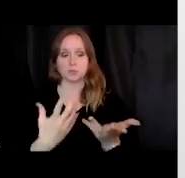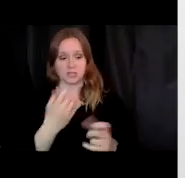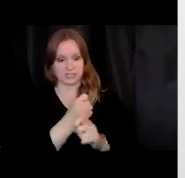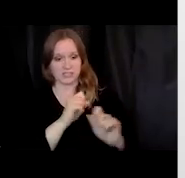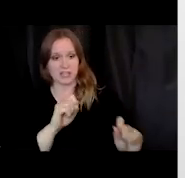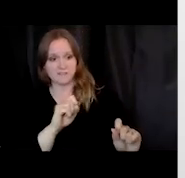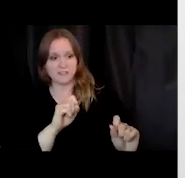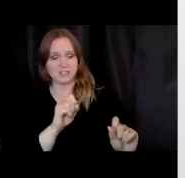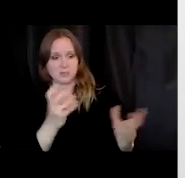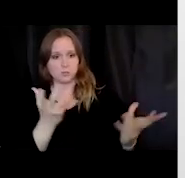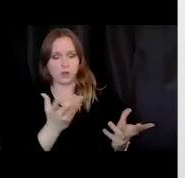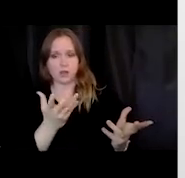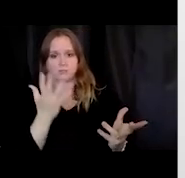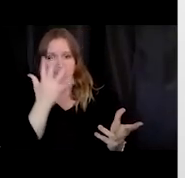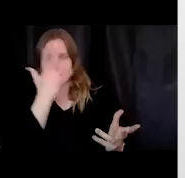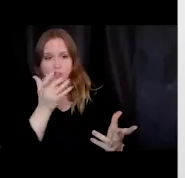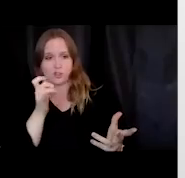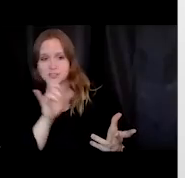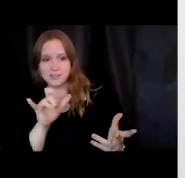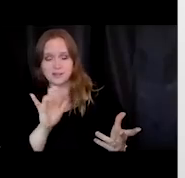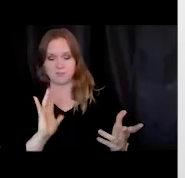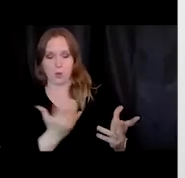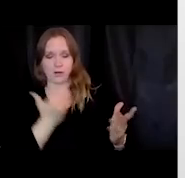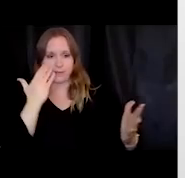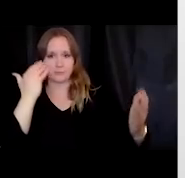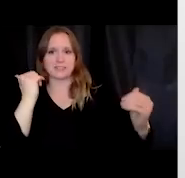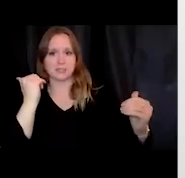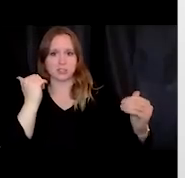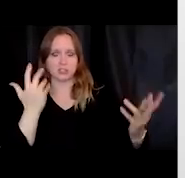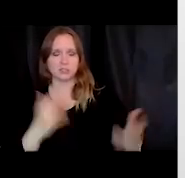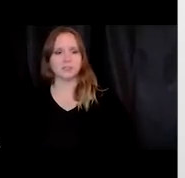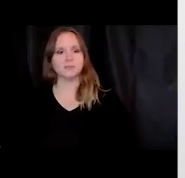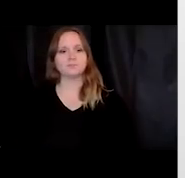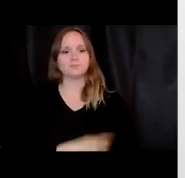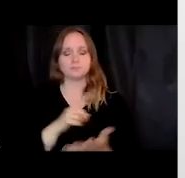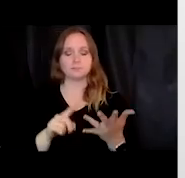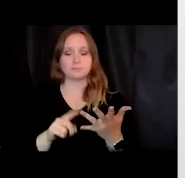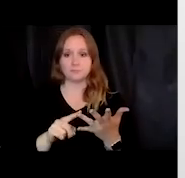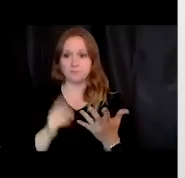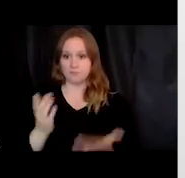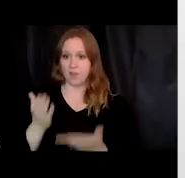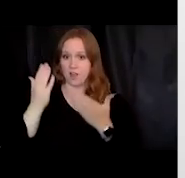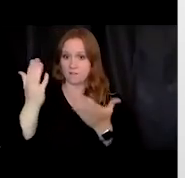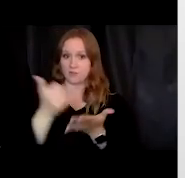and what are our expectations as well. Offering to help does not mean cleaning up after them.